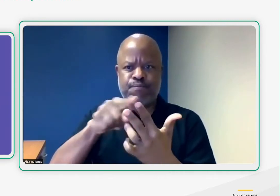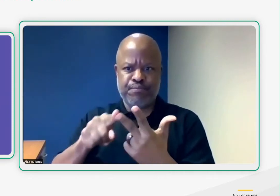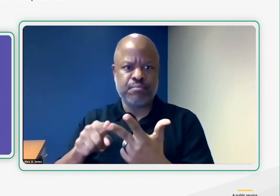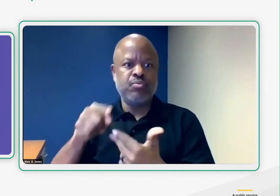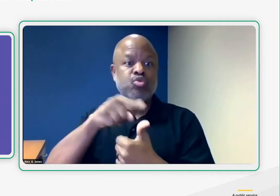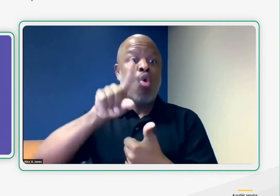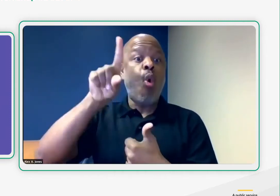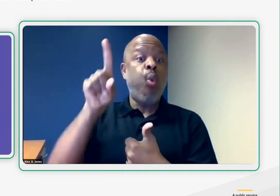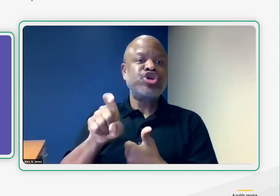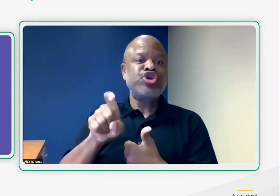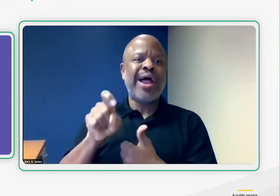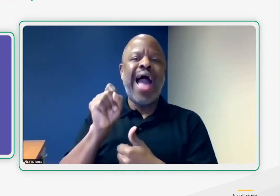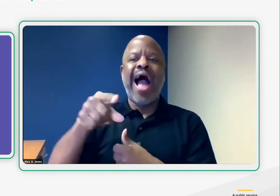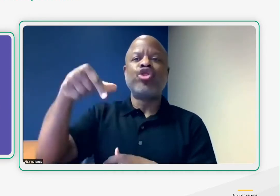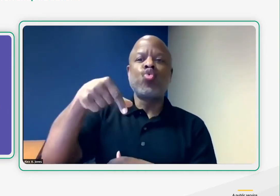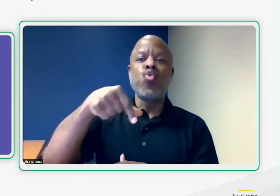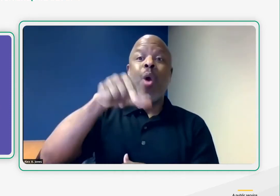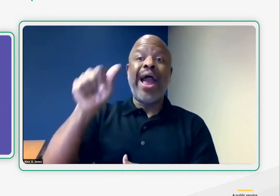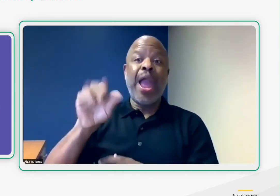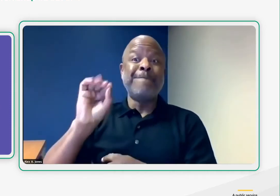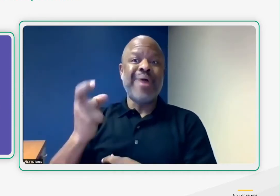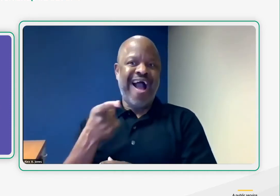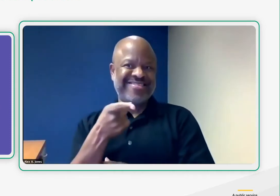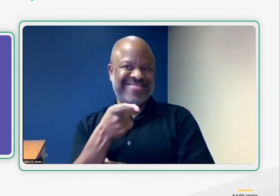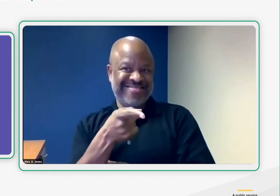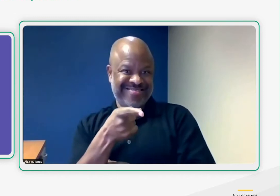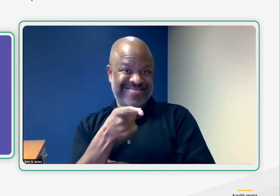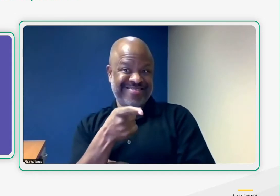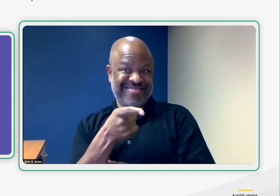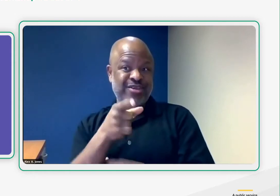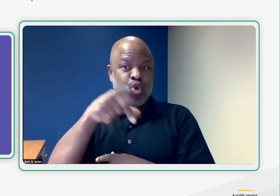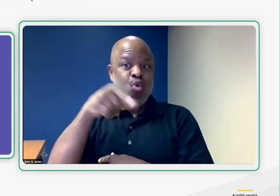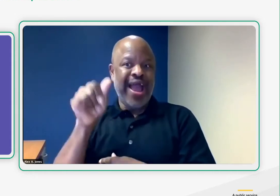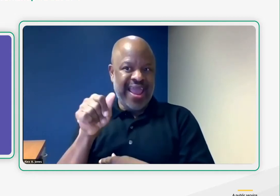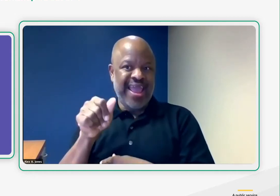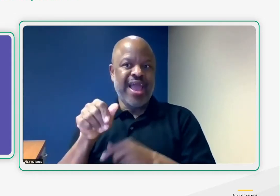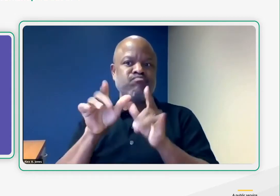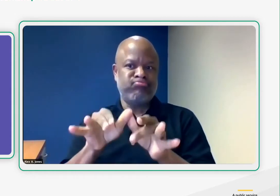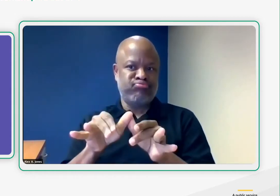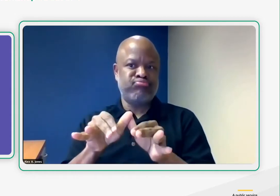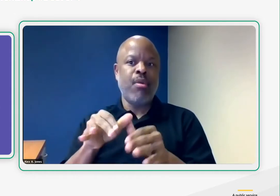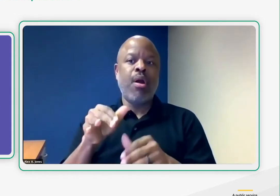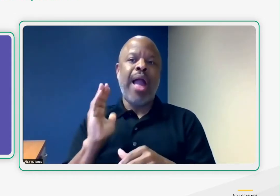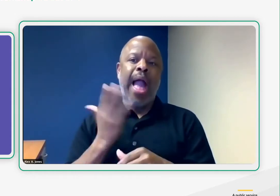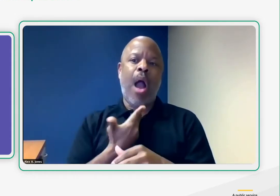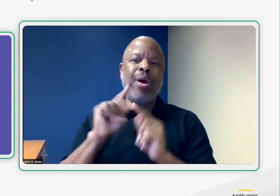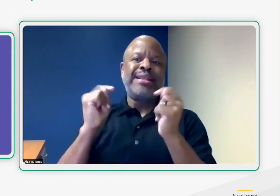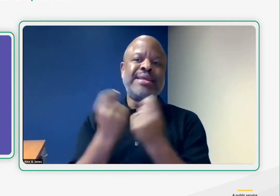There are a few ways: You can go ahead and ask questions through the Q&A box, which is at the bottom. You can go ahead and type your questions there.